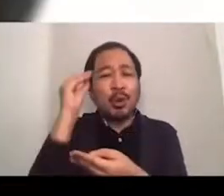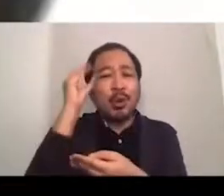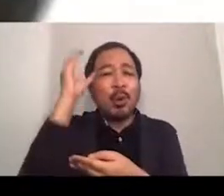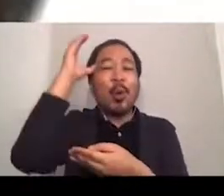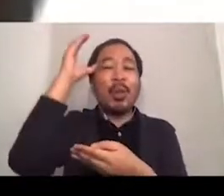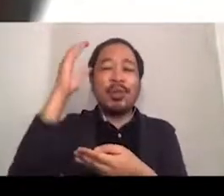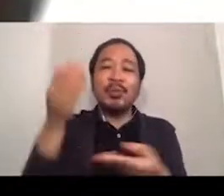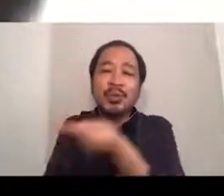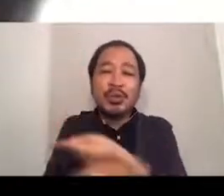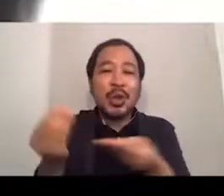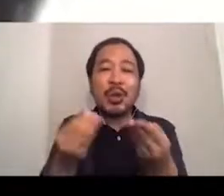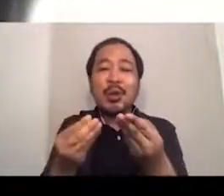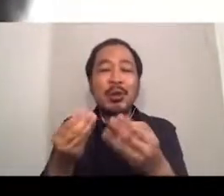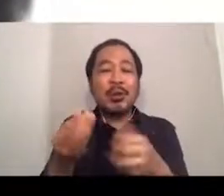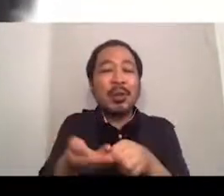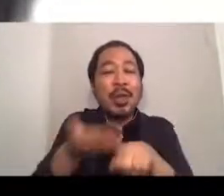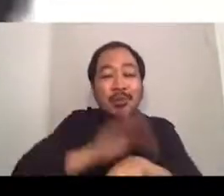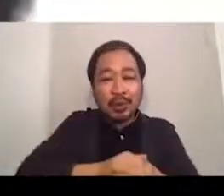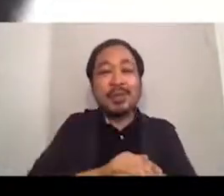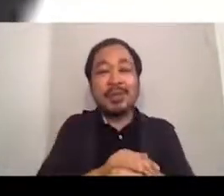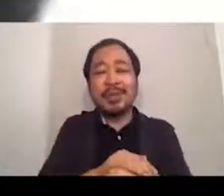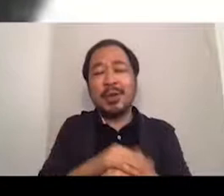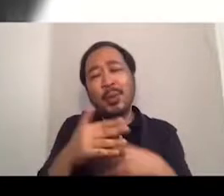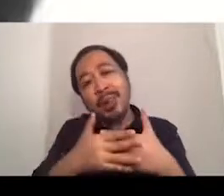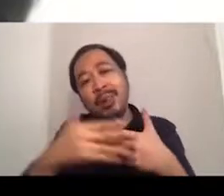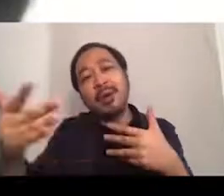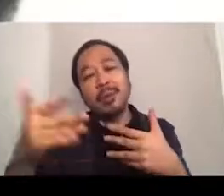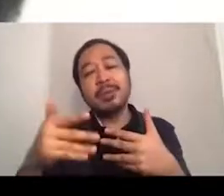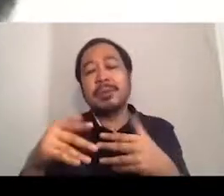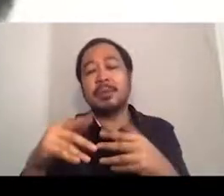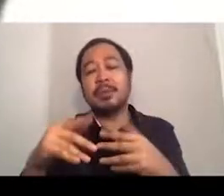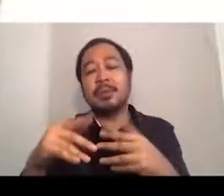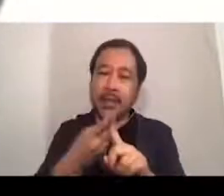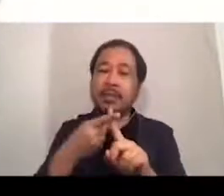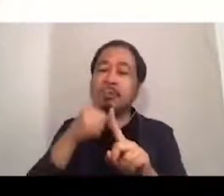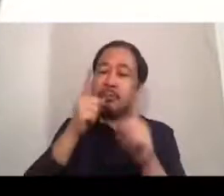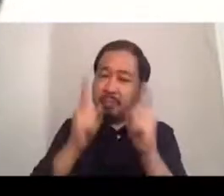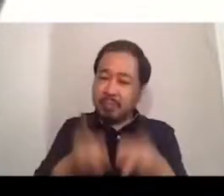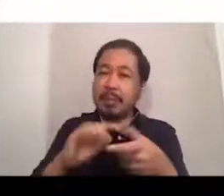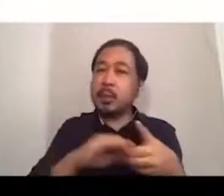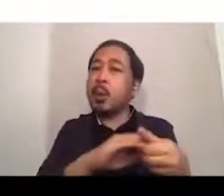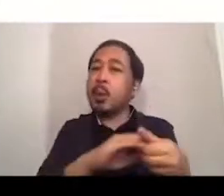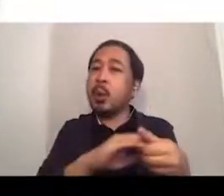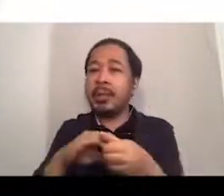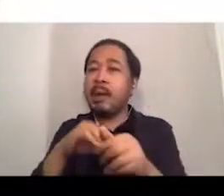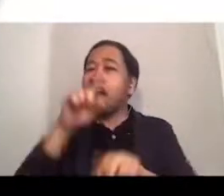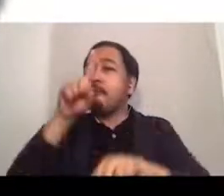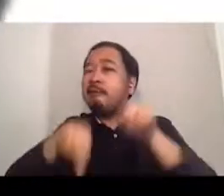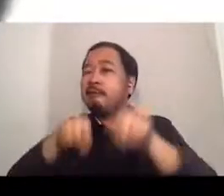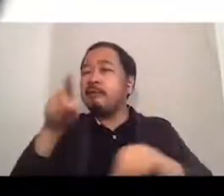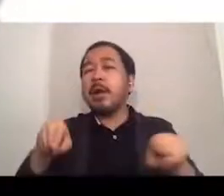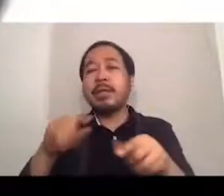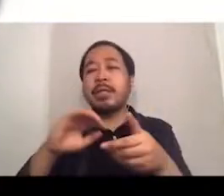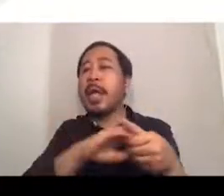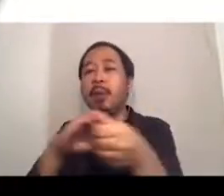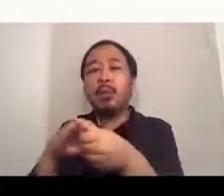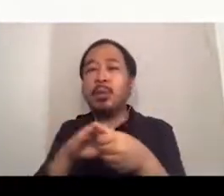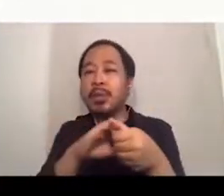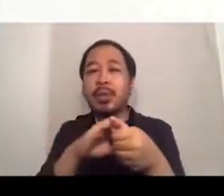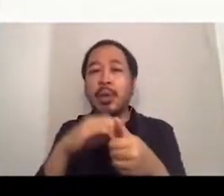as well as these resources that will be critical for lower income countries, with telehealth approaches could still be limited as well for rehab.